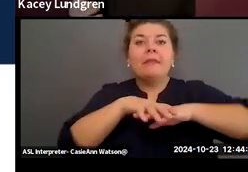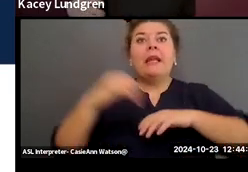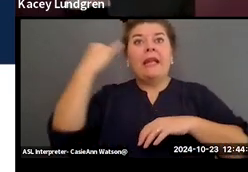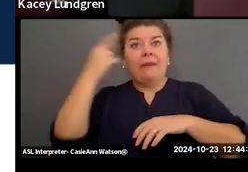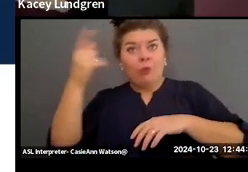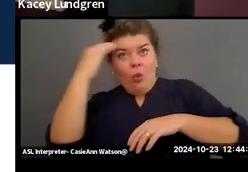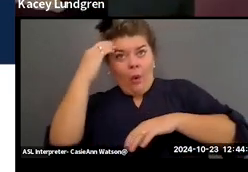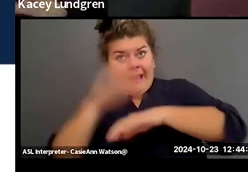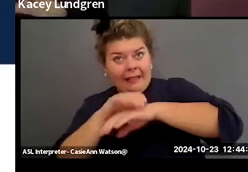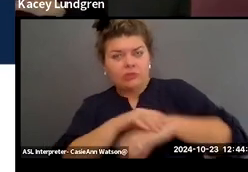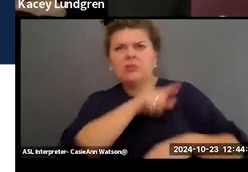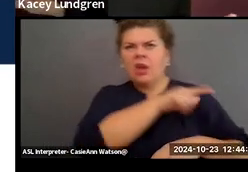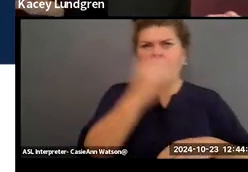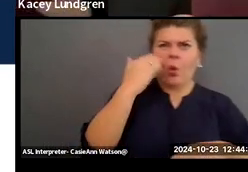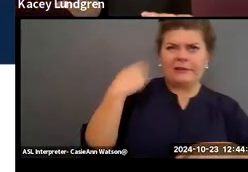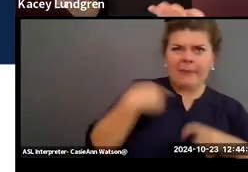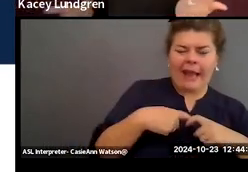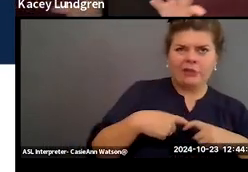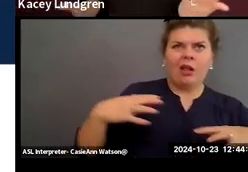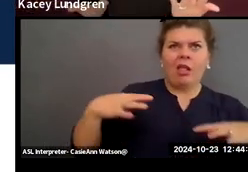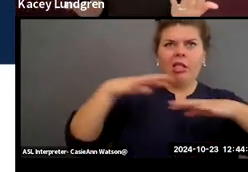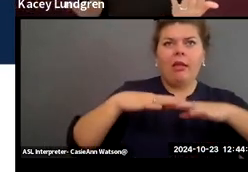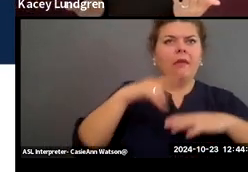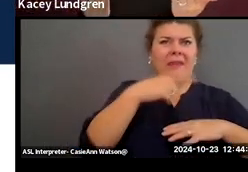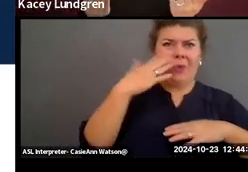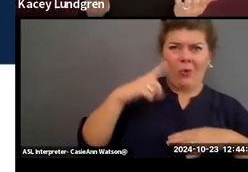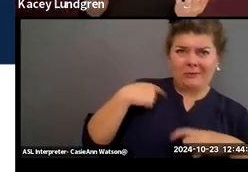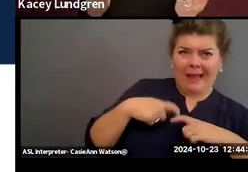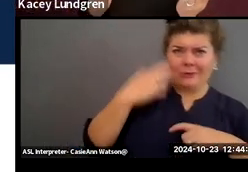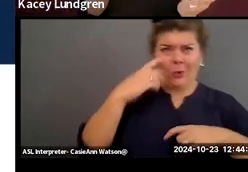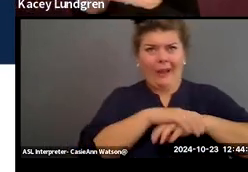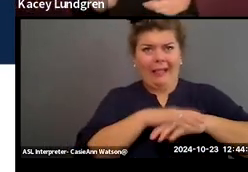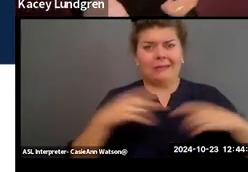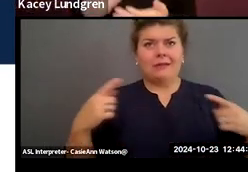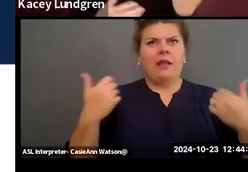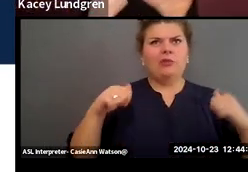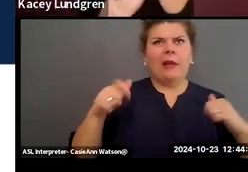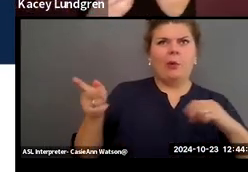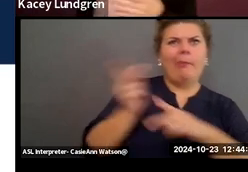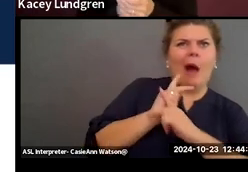come together with native speakers of Spanish and neither knows the other's language, so they borrow and mix words